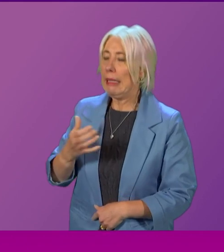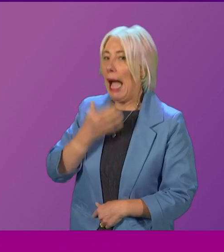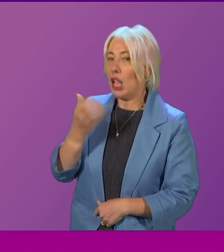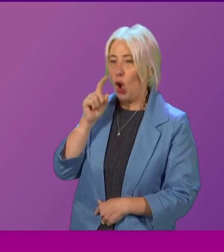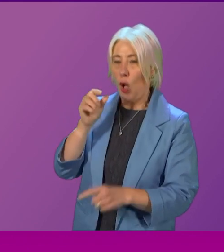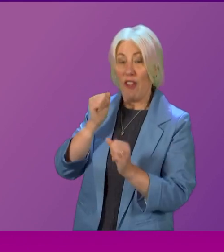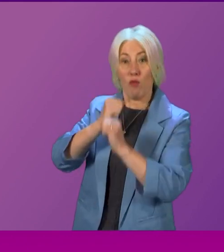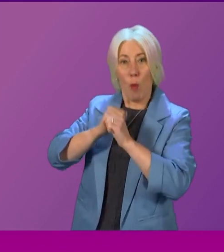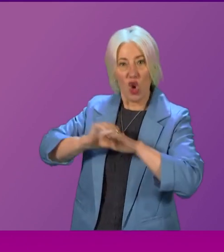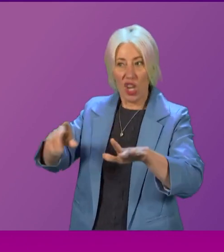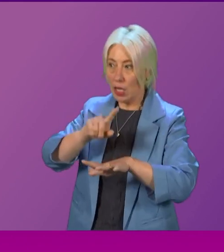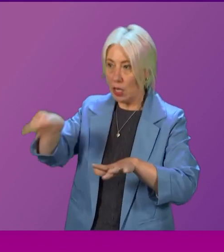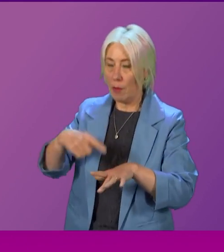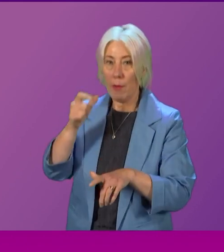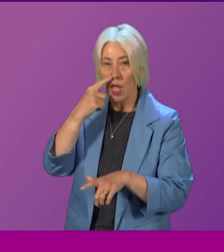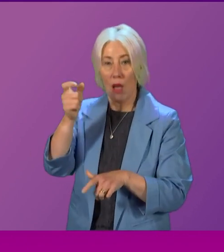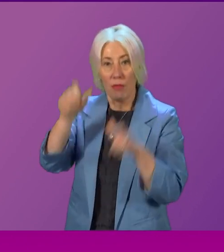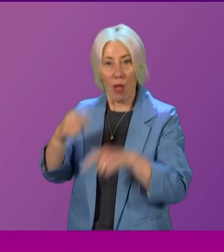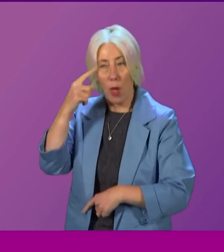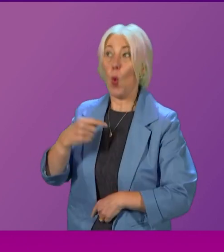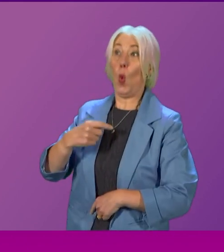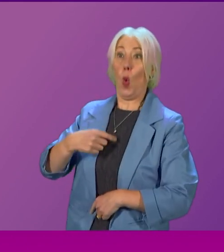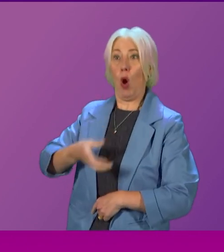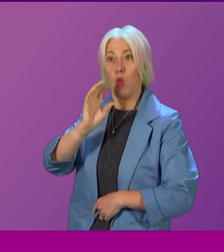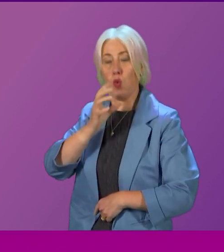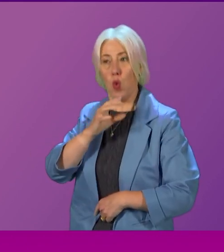alcohol and can, indeed, act as a barrier for people in recovery.